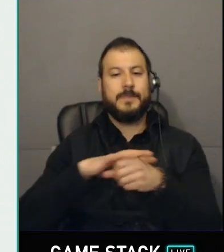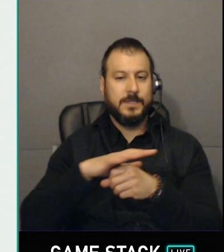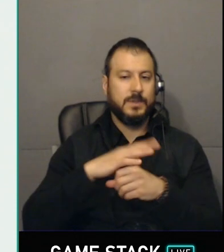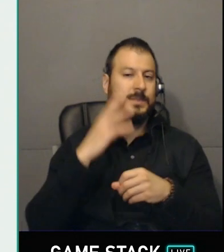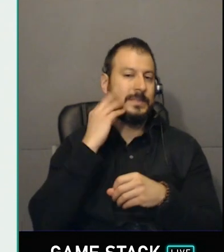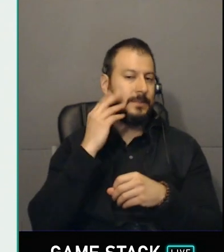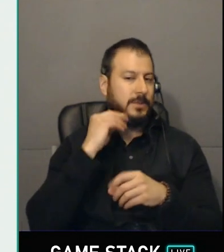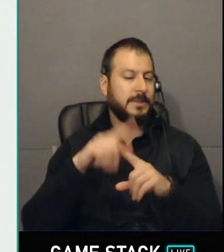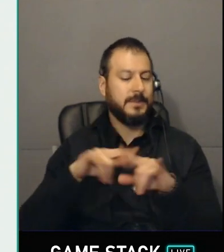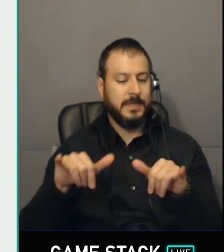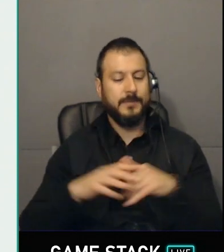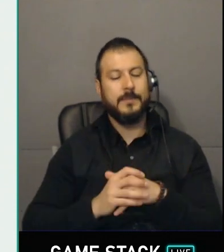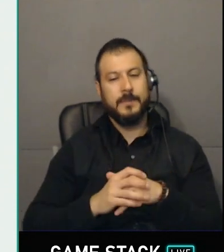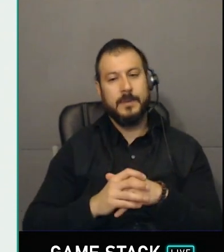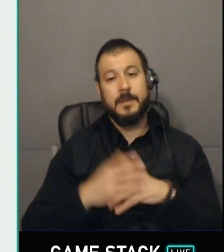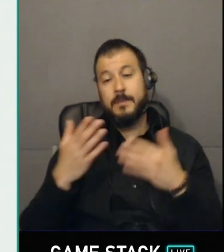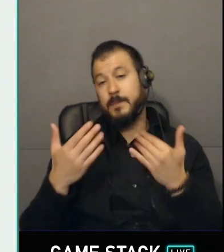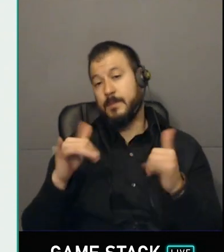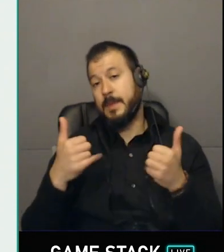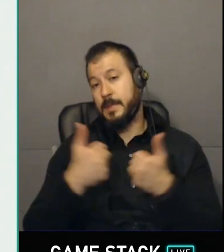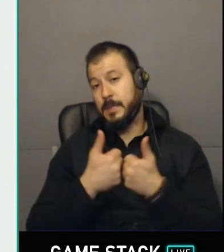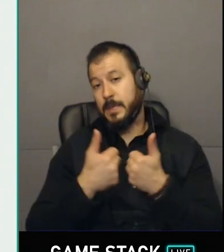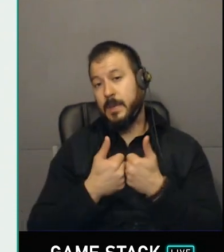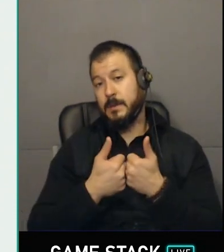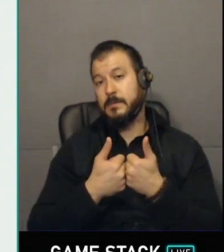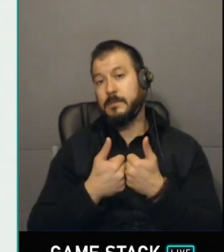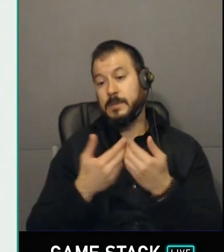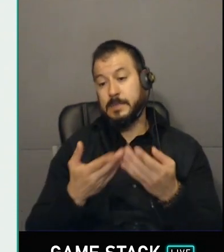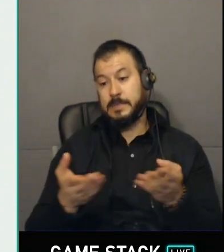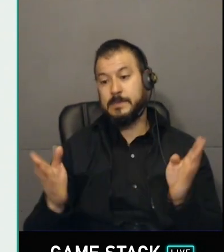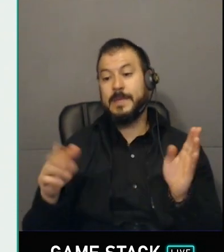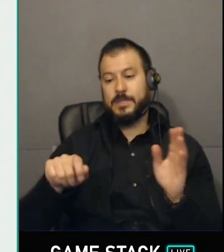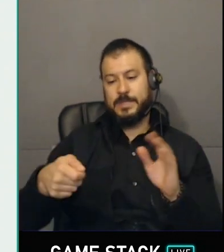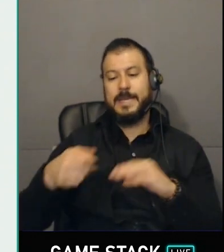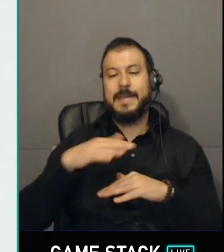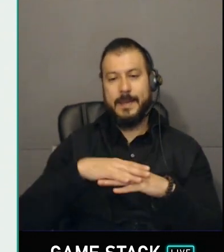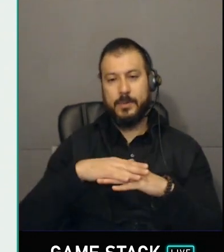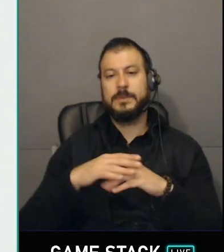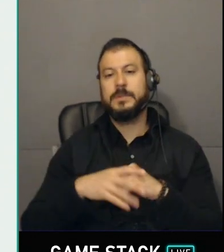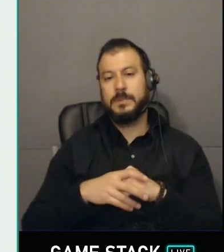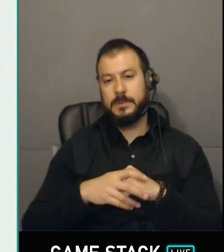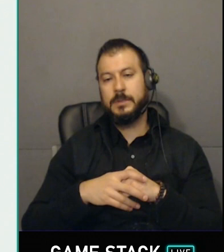So, you might be playing a game that is spatially enabled and do chat,